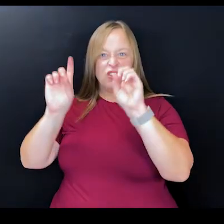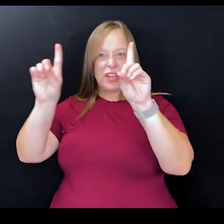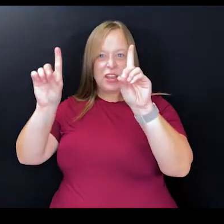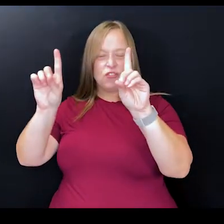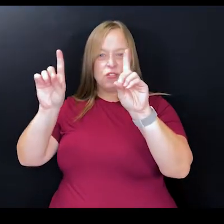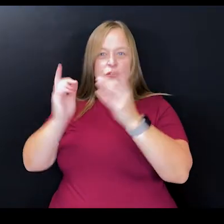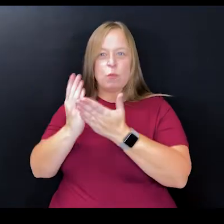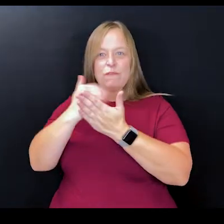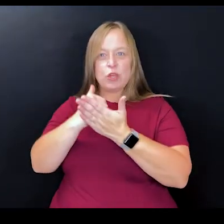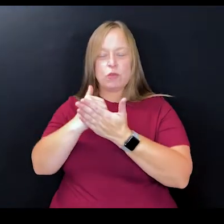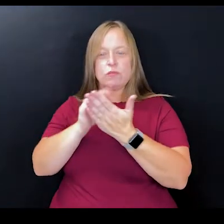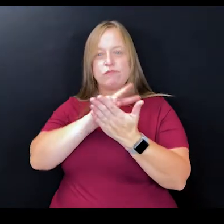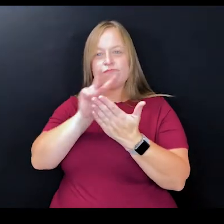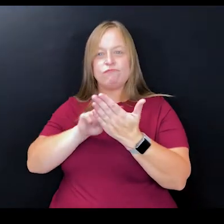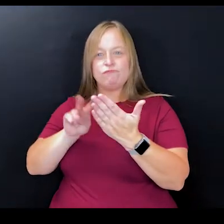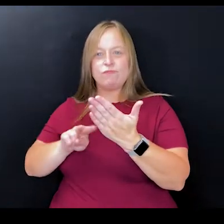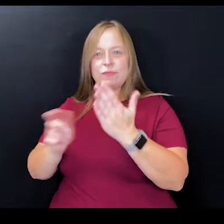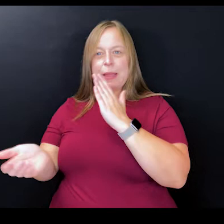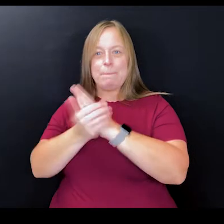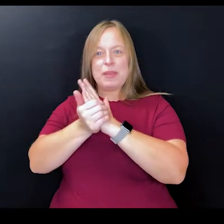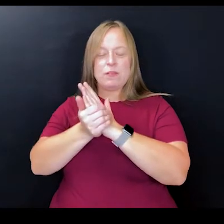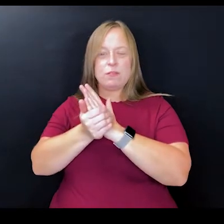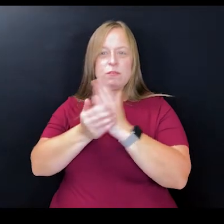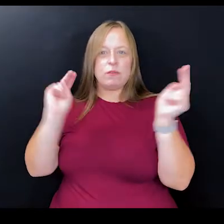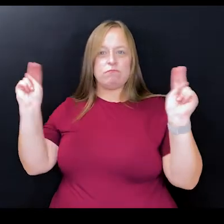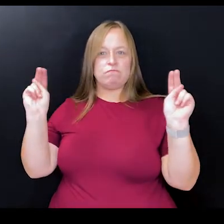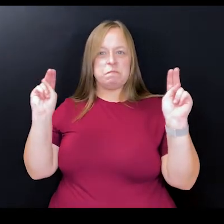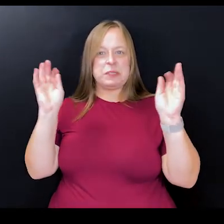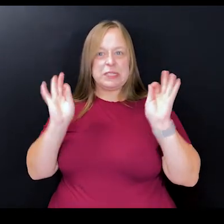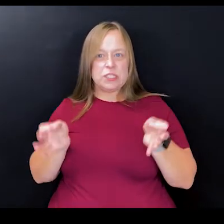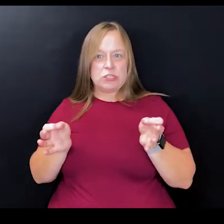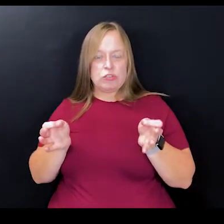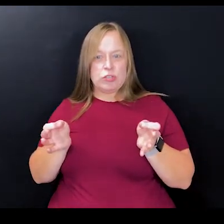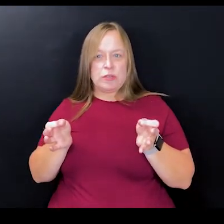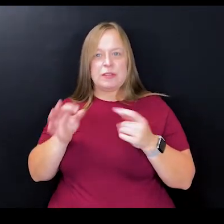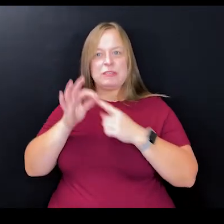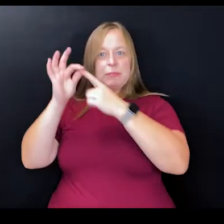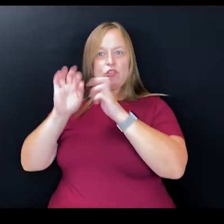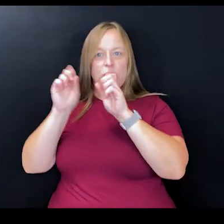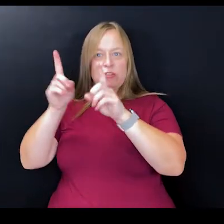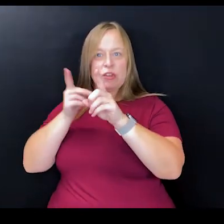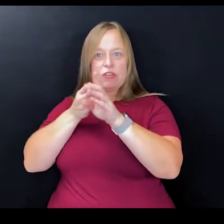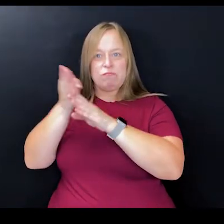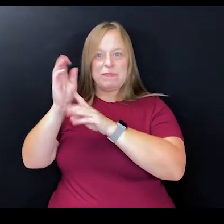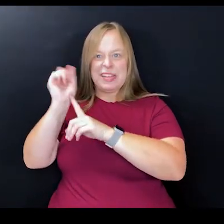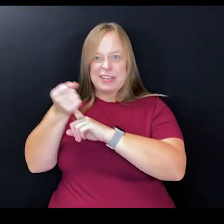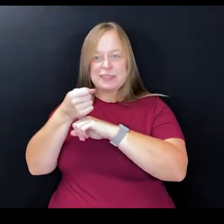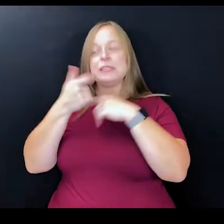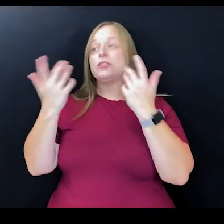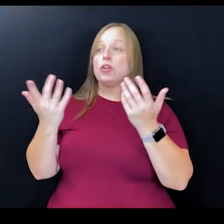that reviews appeals from impartial hearing officer decisions in special education cases.